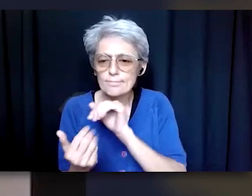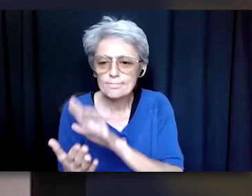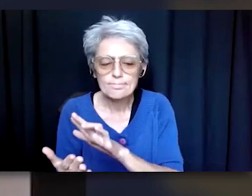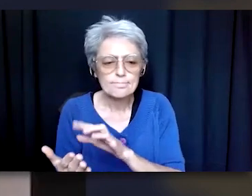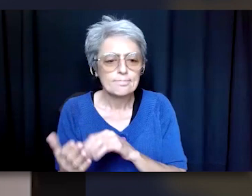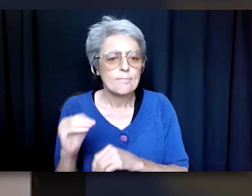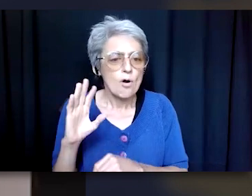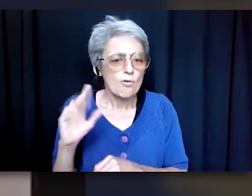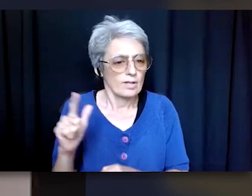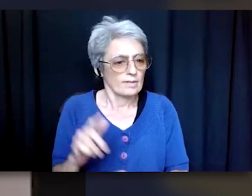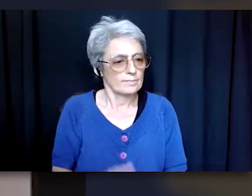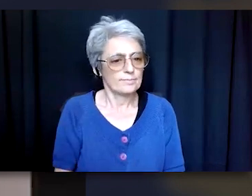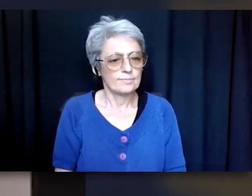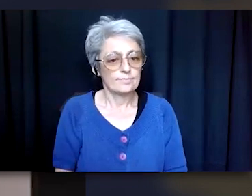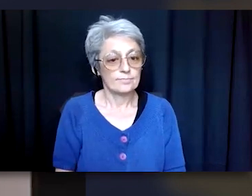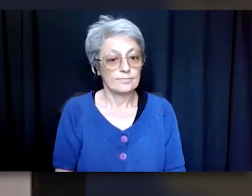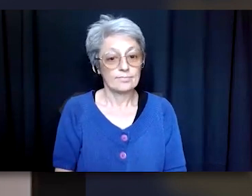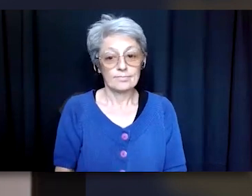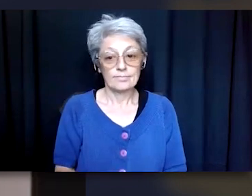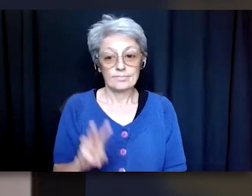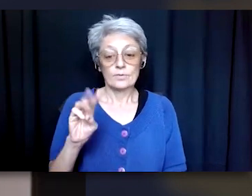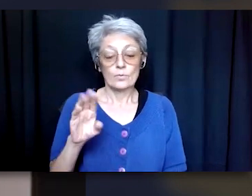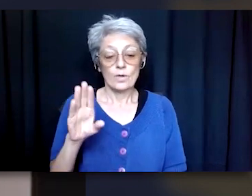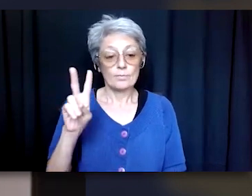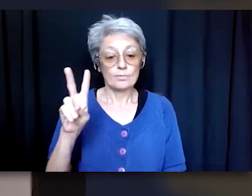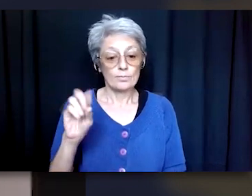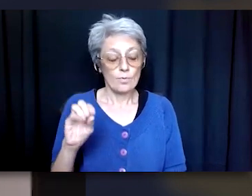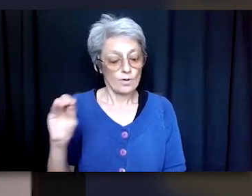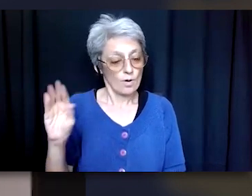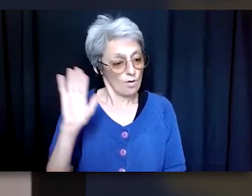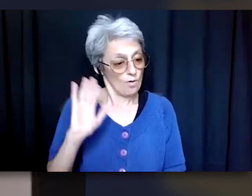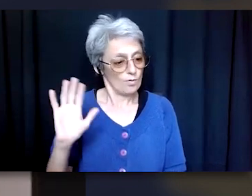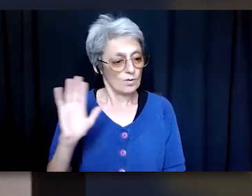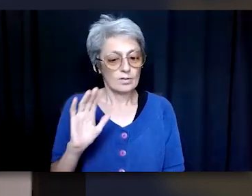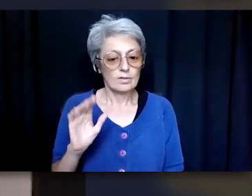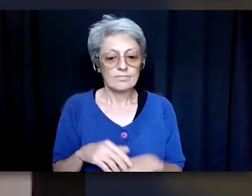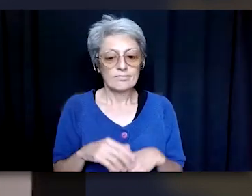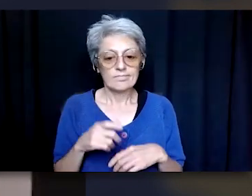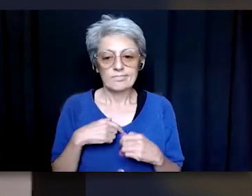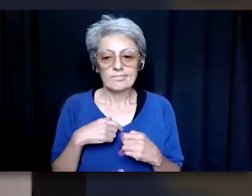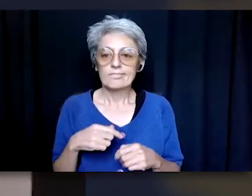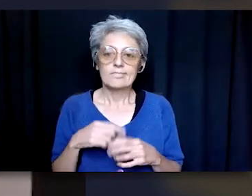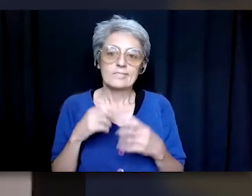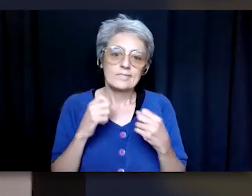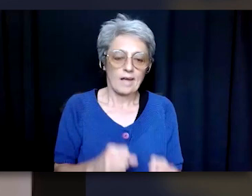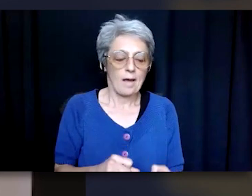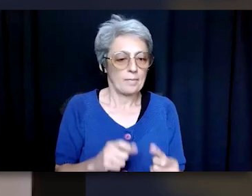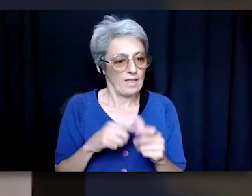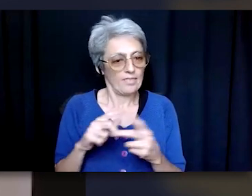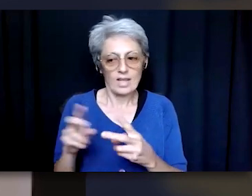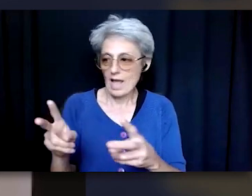had its dominant ethic of the participatory. The extraction era, the enclosure era, has a dominant